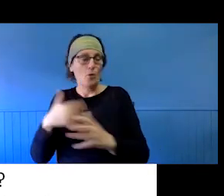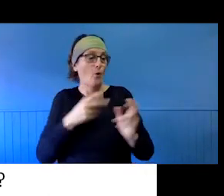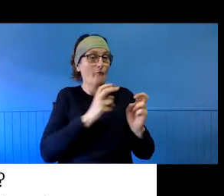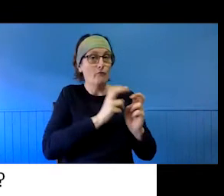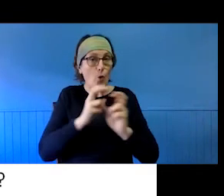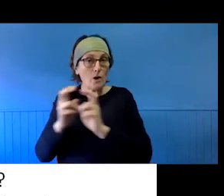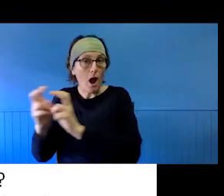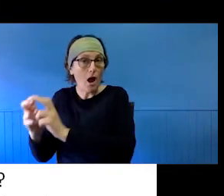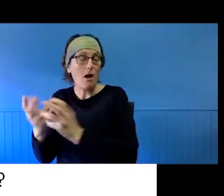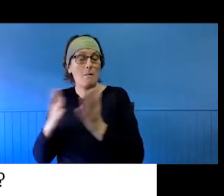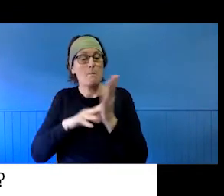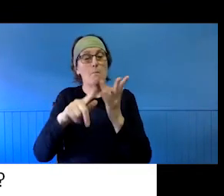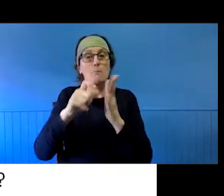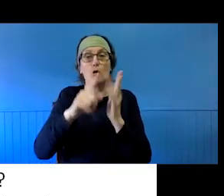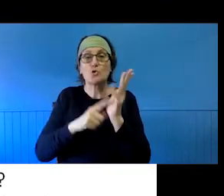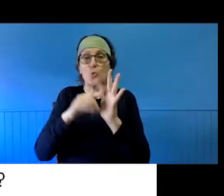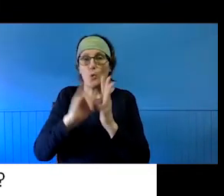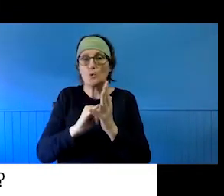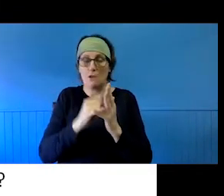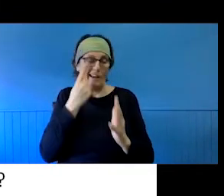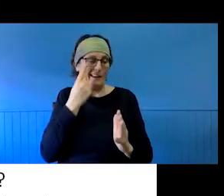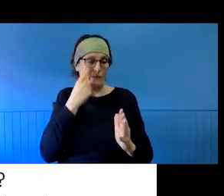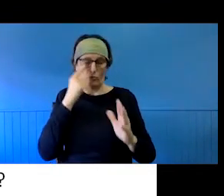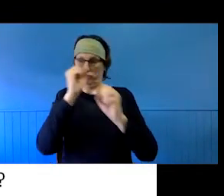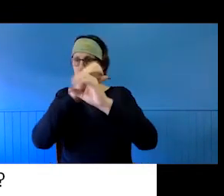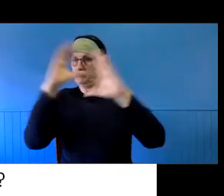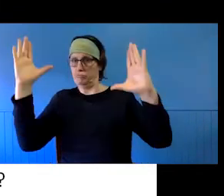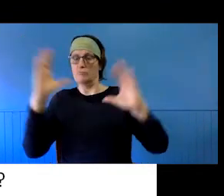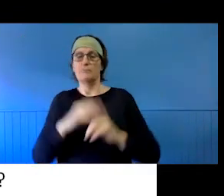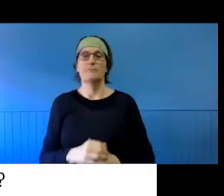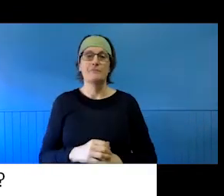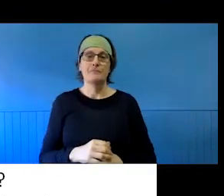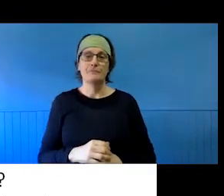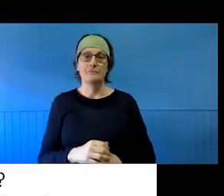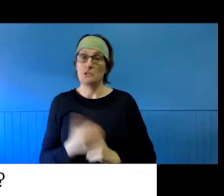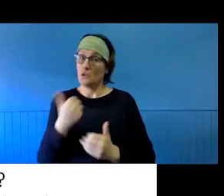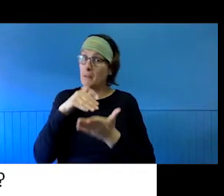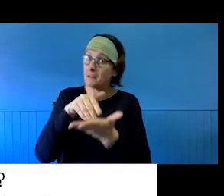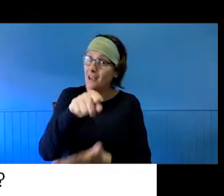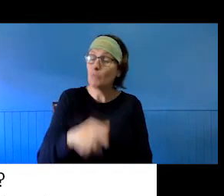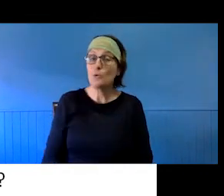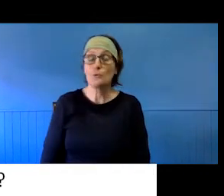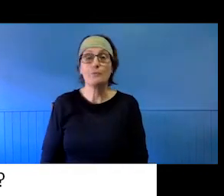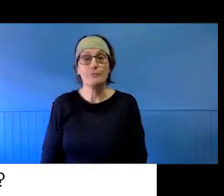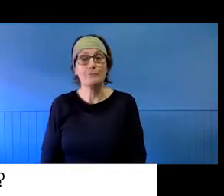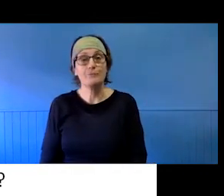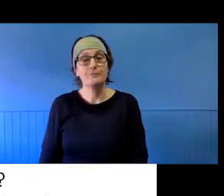construct for that online class, will form. So that might be a helpful idea for you.